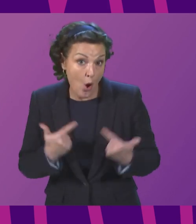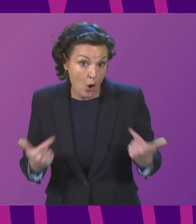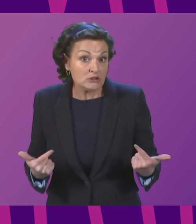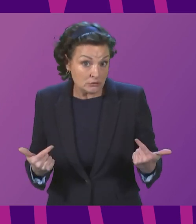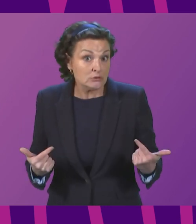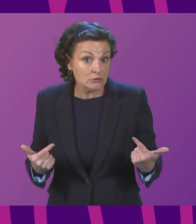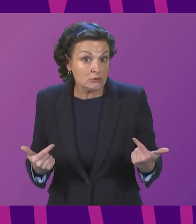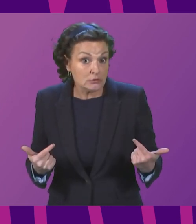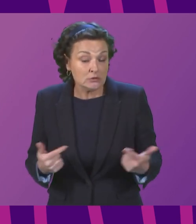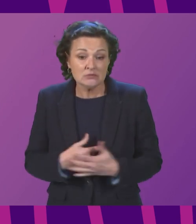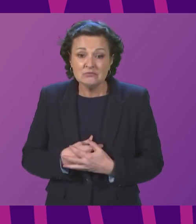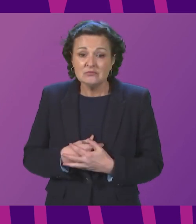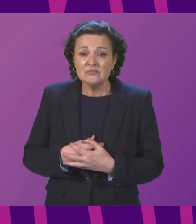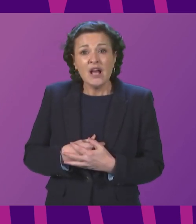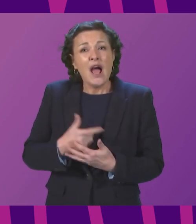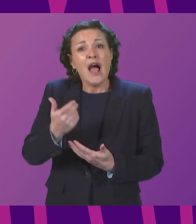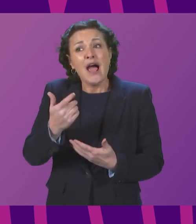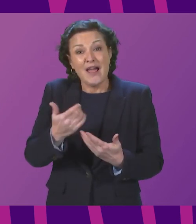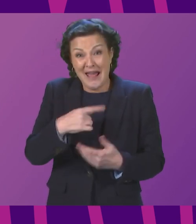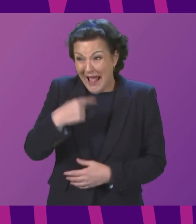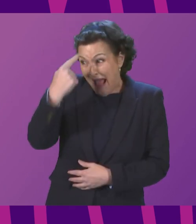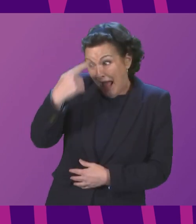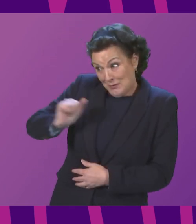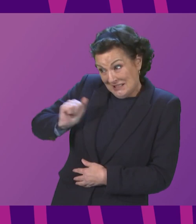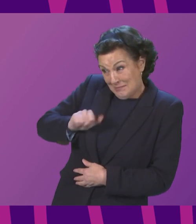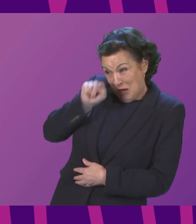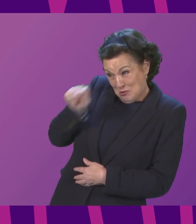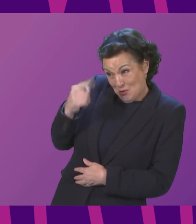transmission. I would expect someone who is clinically qualified to understand that better